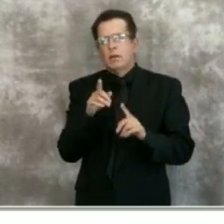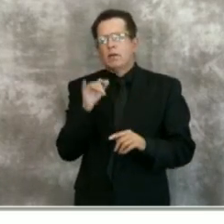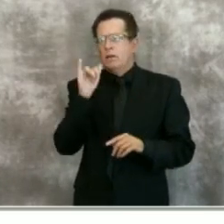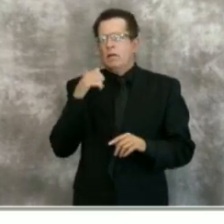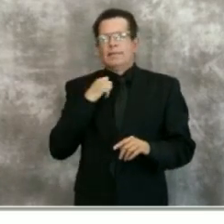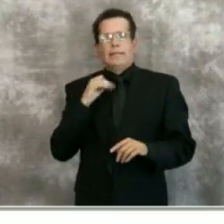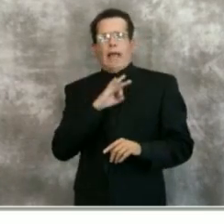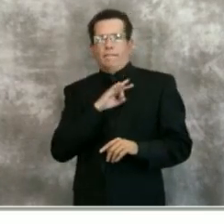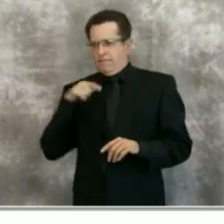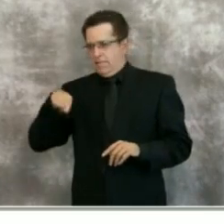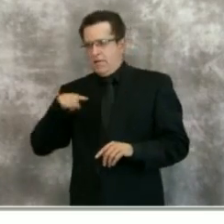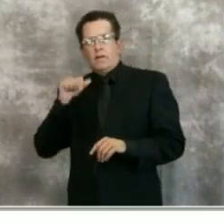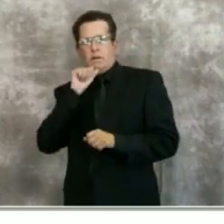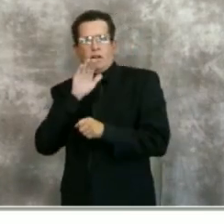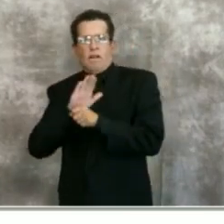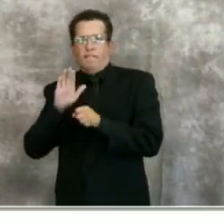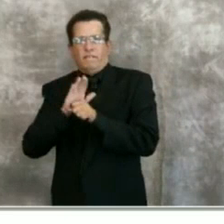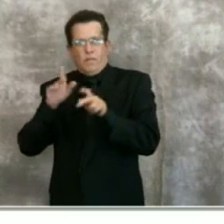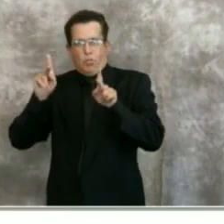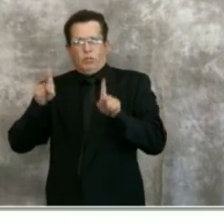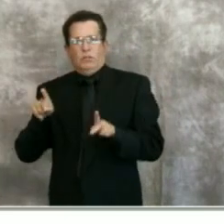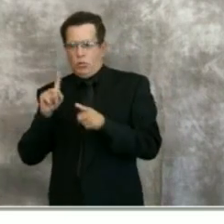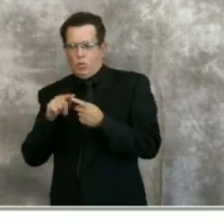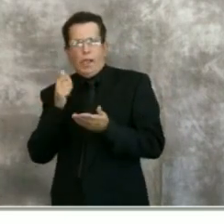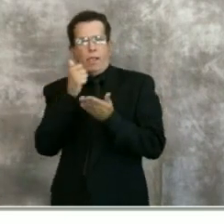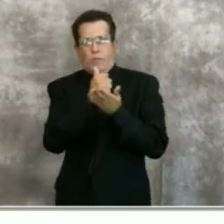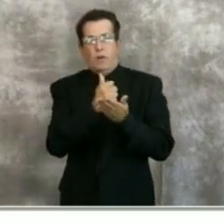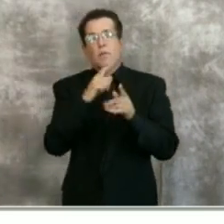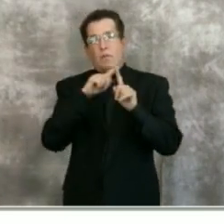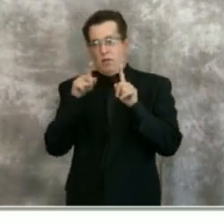THE TOTAL NUMBER OF DAILY CASES, NEW CASES. I STAFF JUST